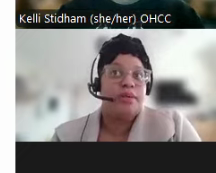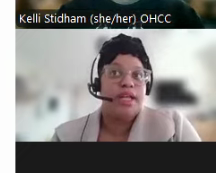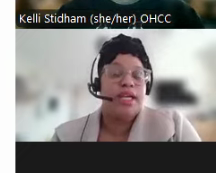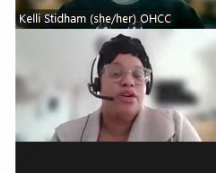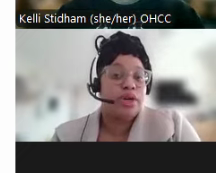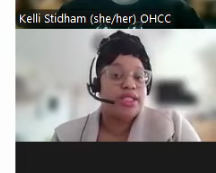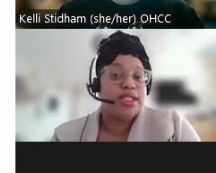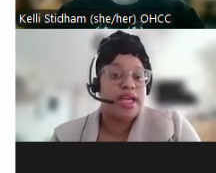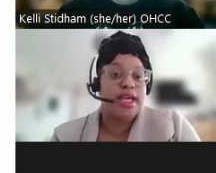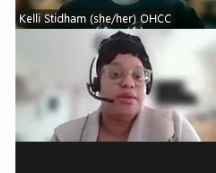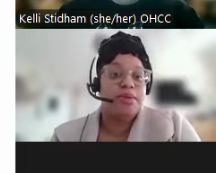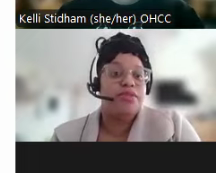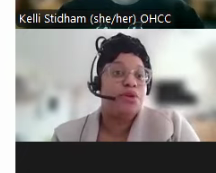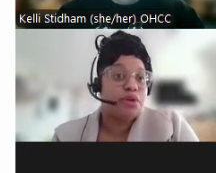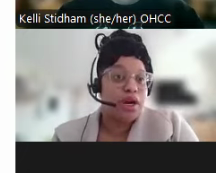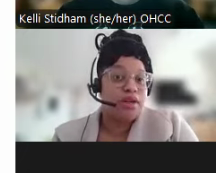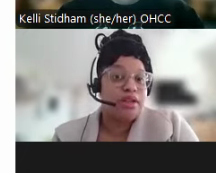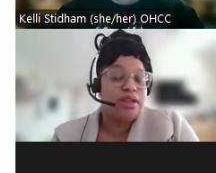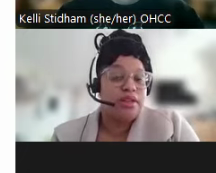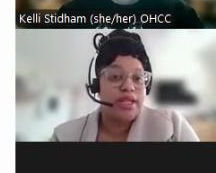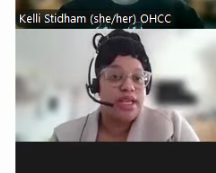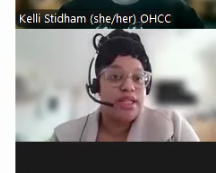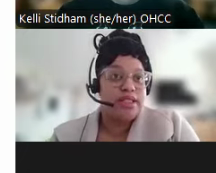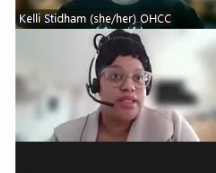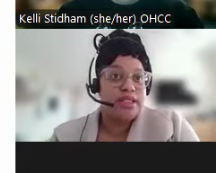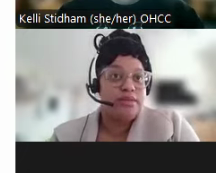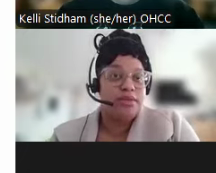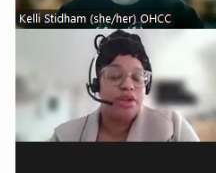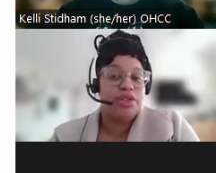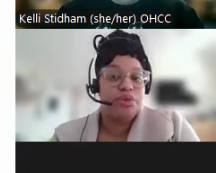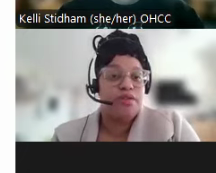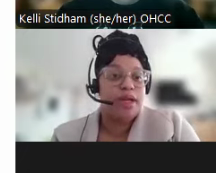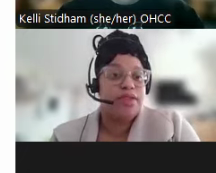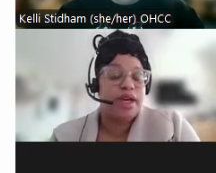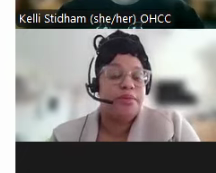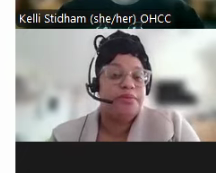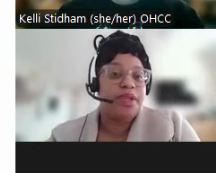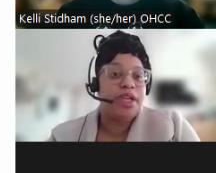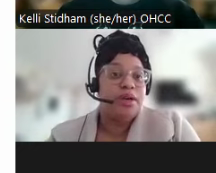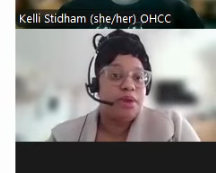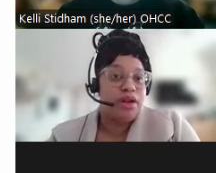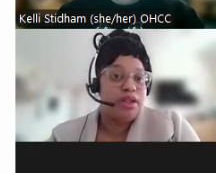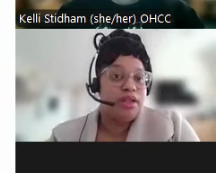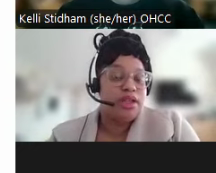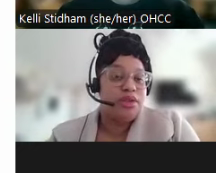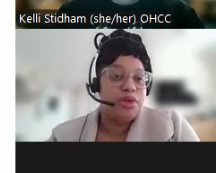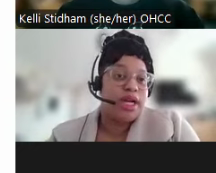um any courses taken before that date,